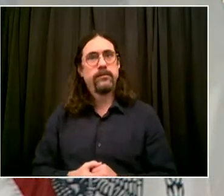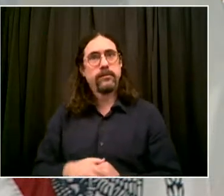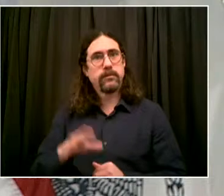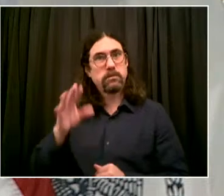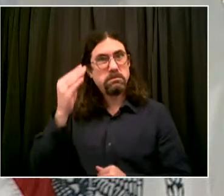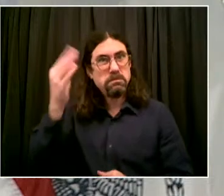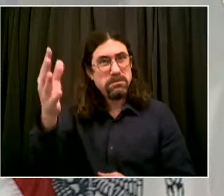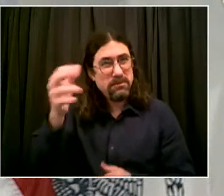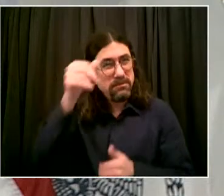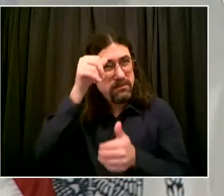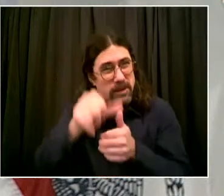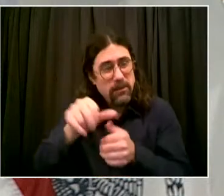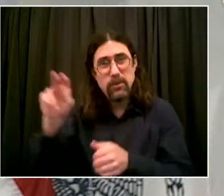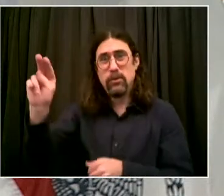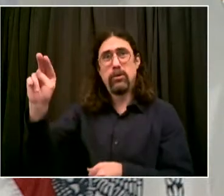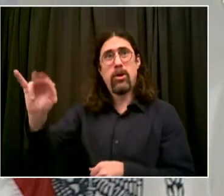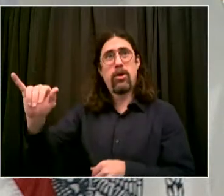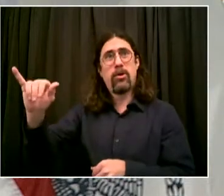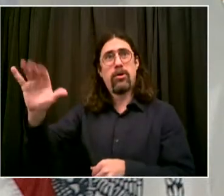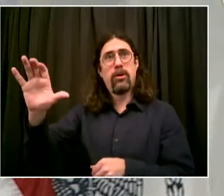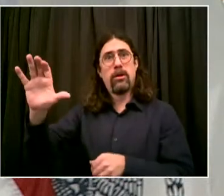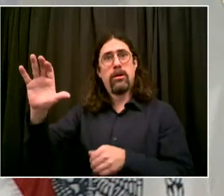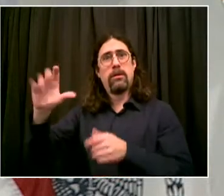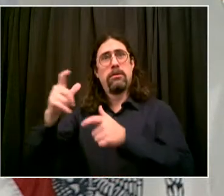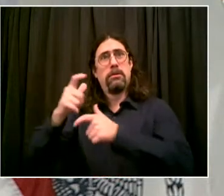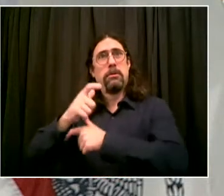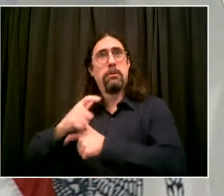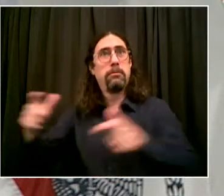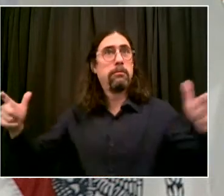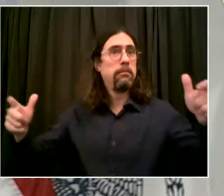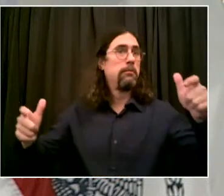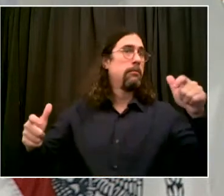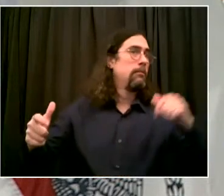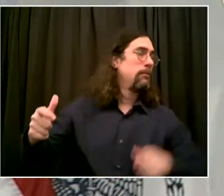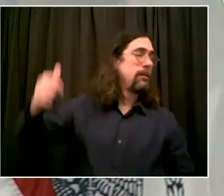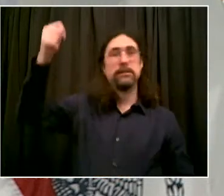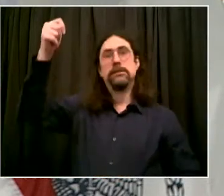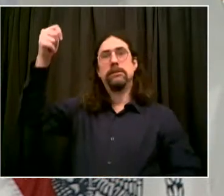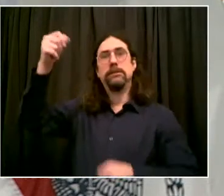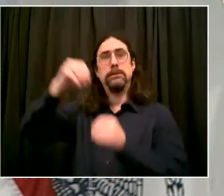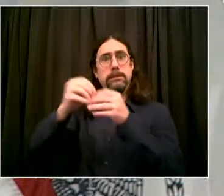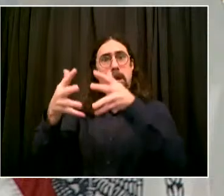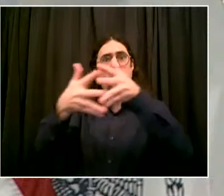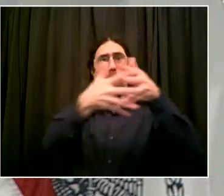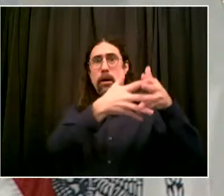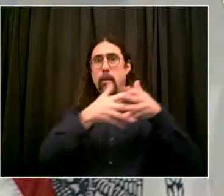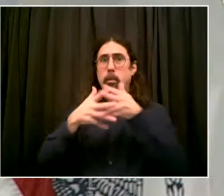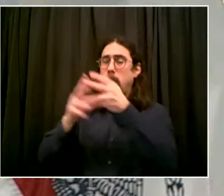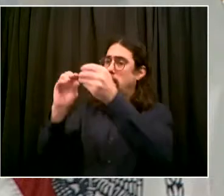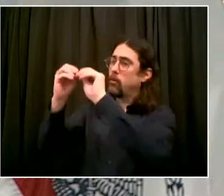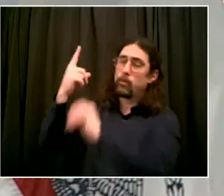IN THE COUNTRY, INCREDIBLY DDSEENLY PACKED PLACE, WE WERE THE EPICENTER OF THIS CRISIS. WE LOSST TENNS OF